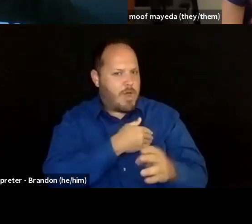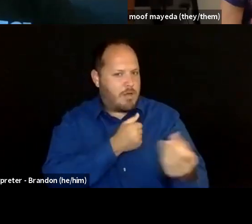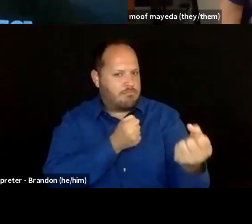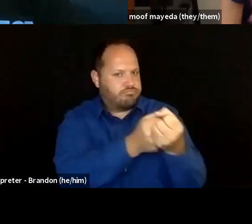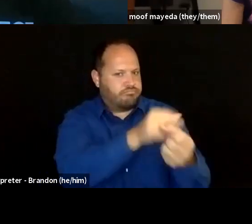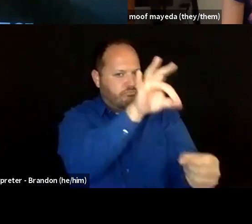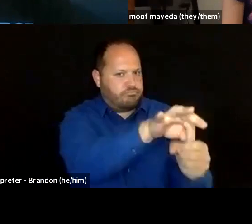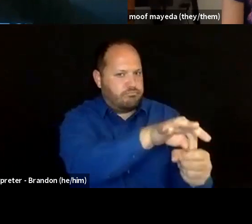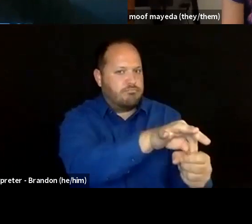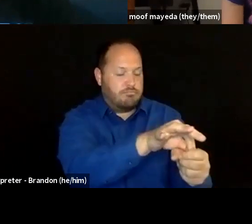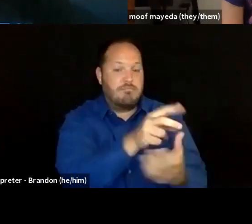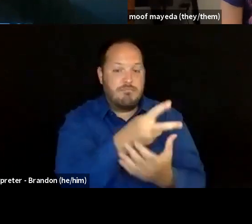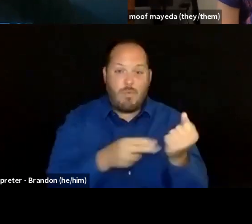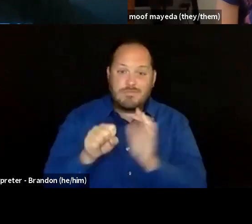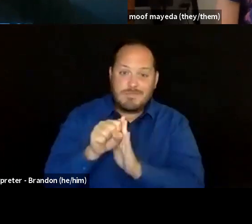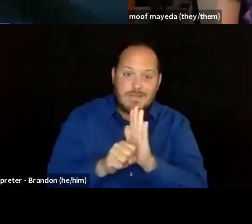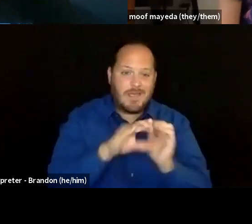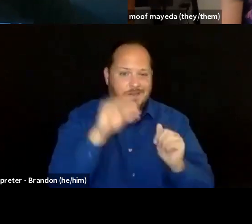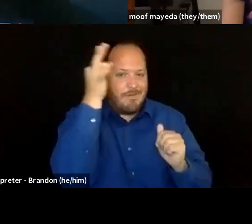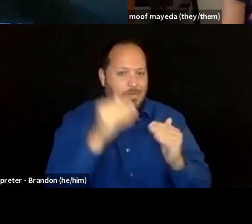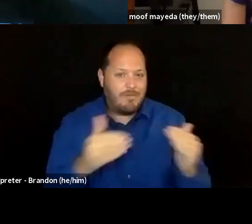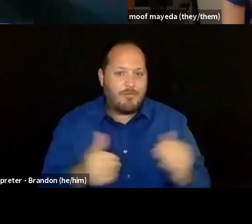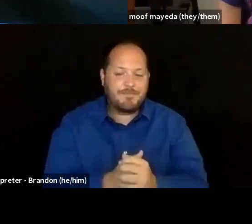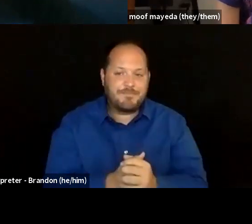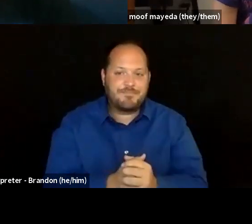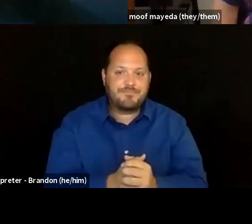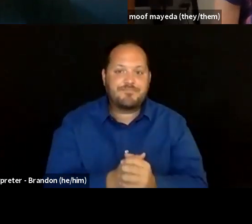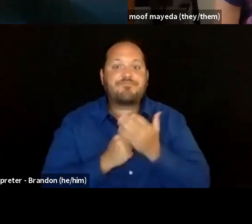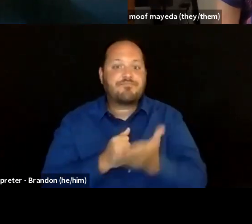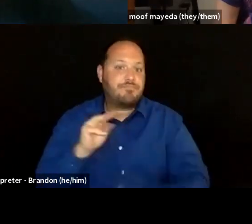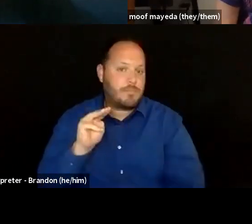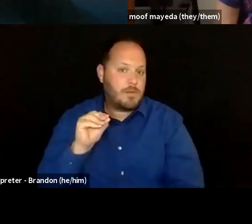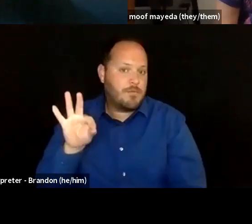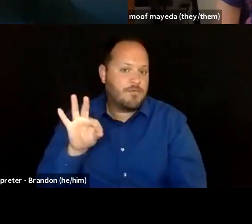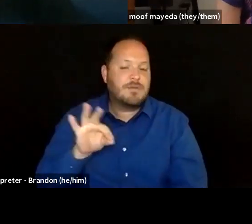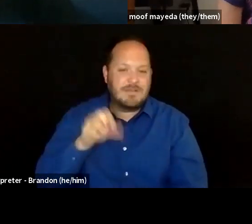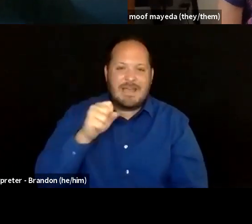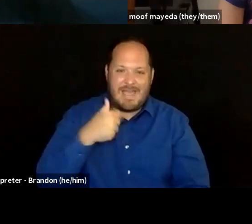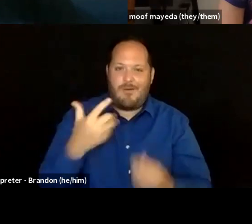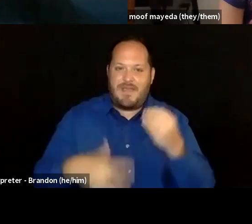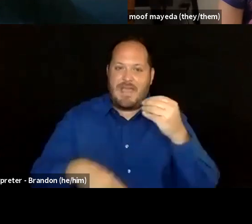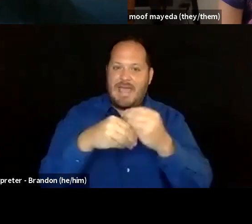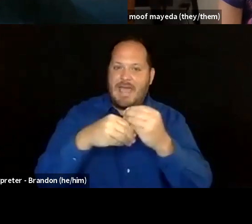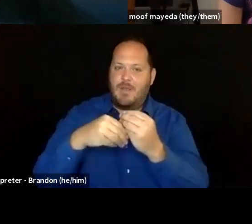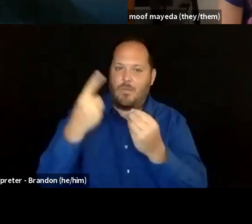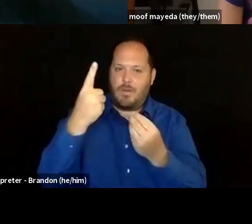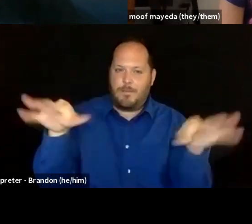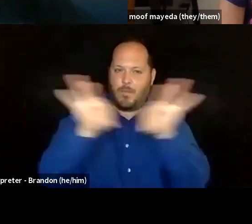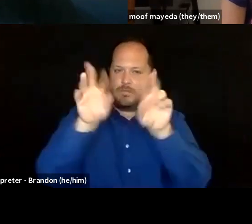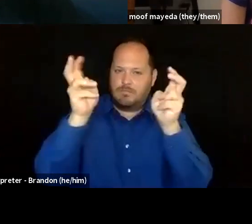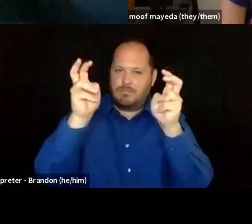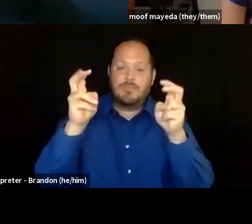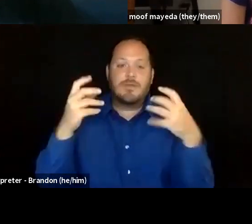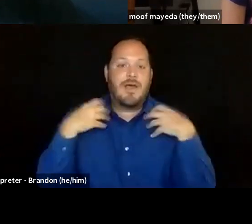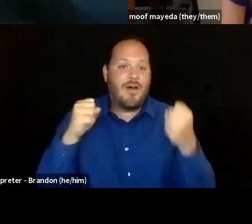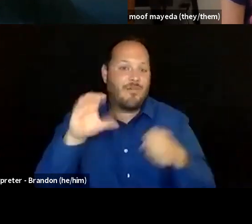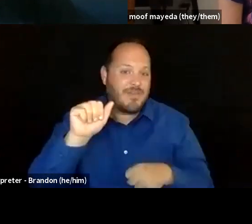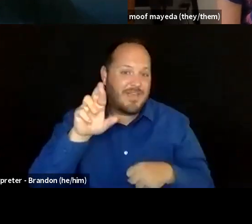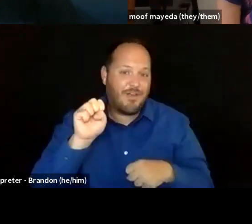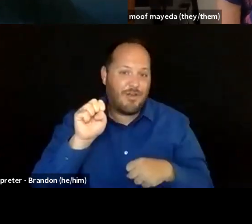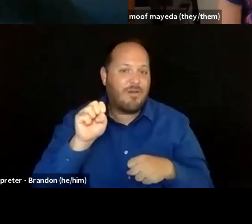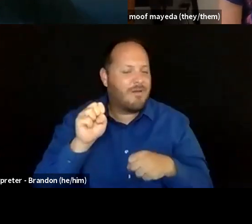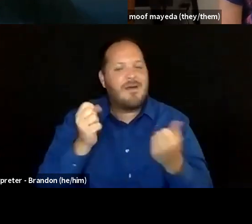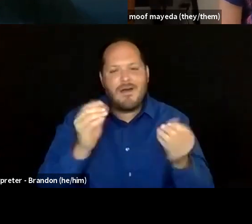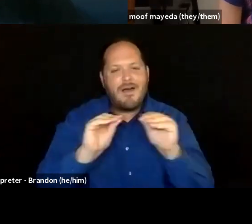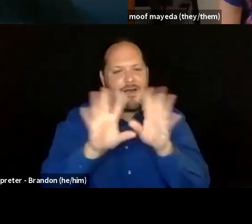all of our communities.